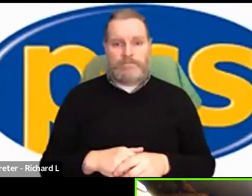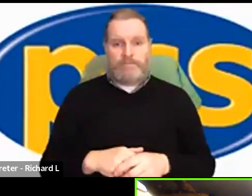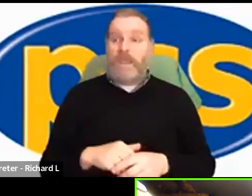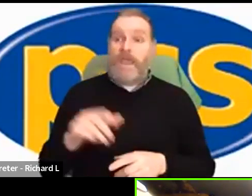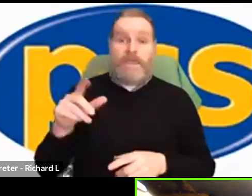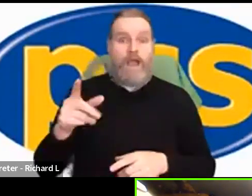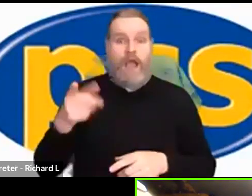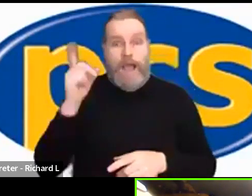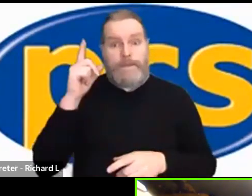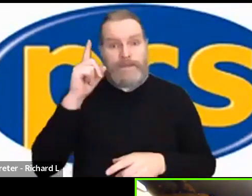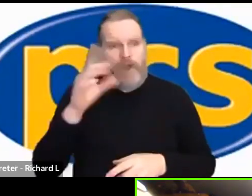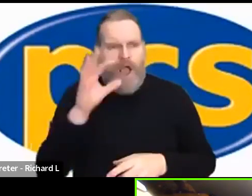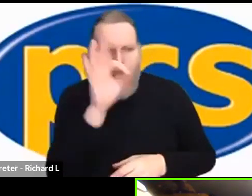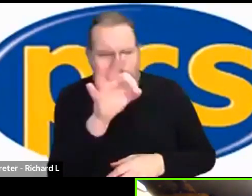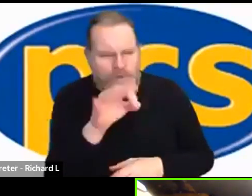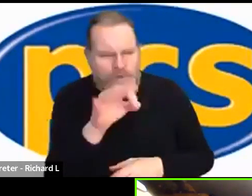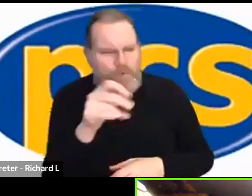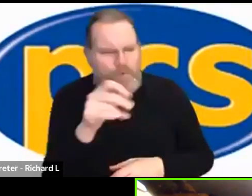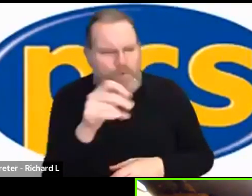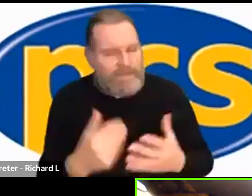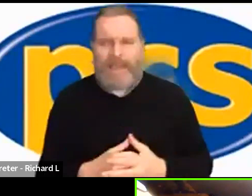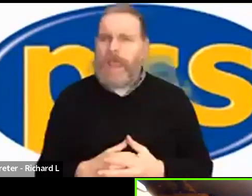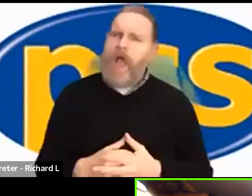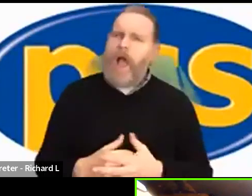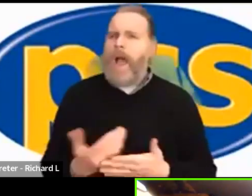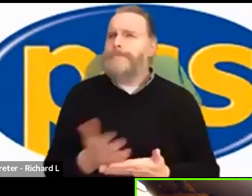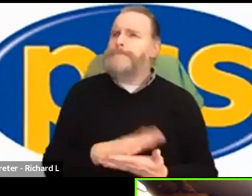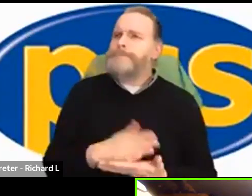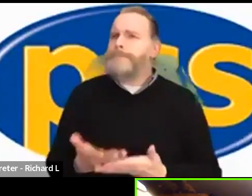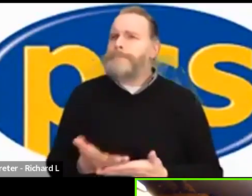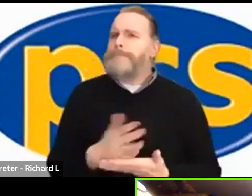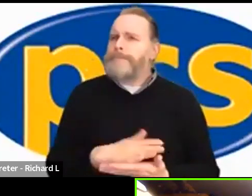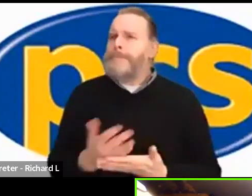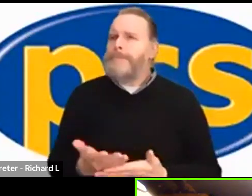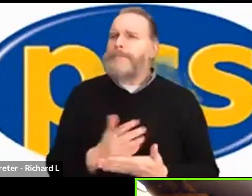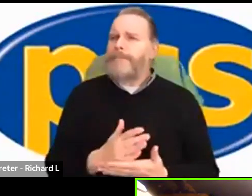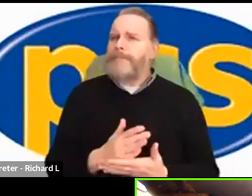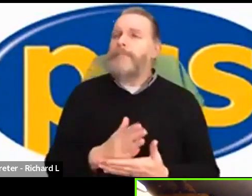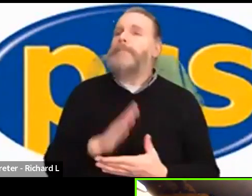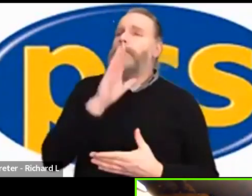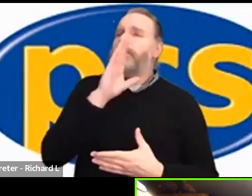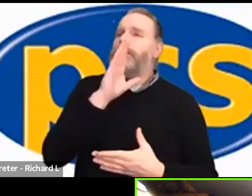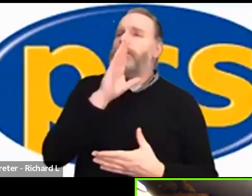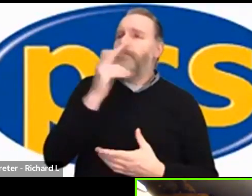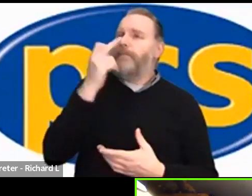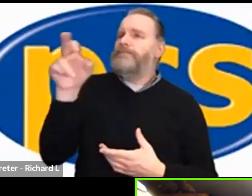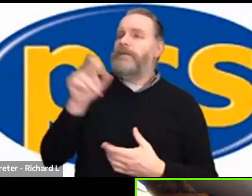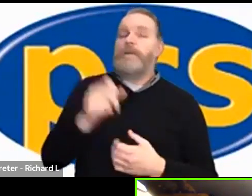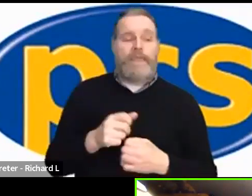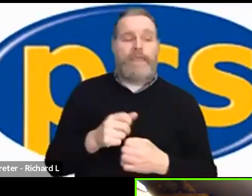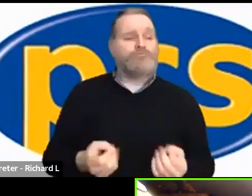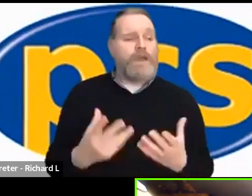way. is way, just say you haven't made it mind yet, and that's perfect made it mind yet, and that's perfectly accepted. acceptable as well as well.